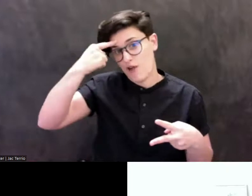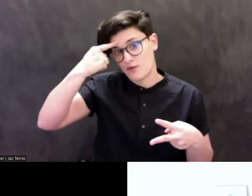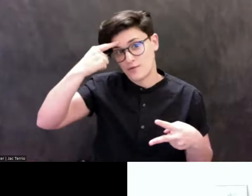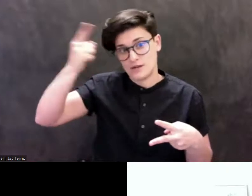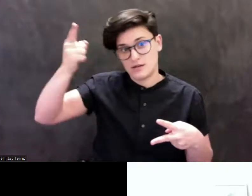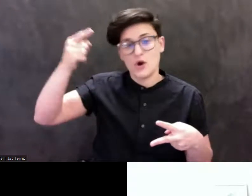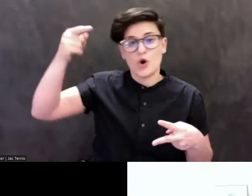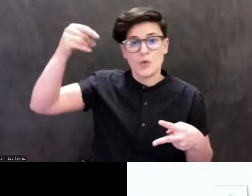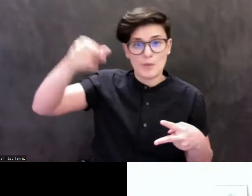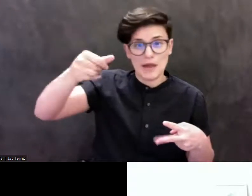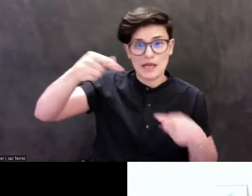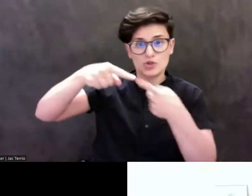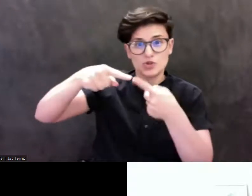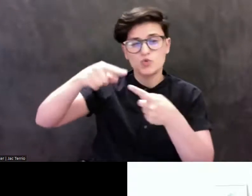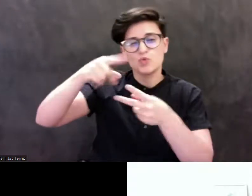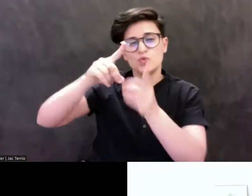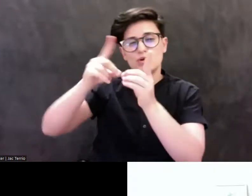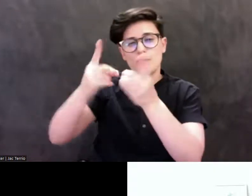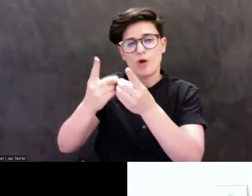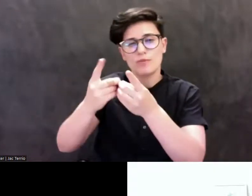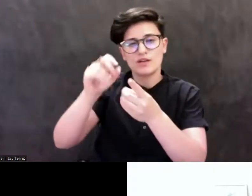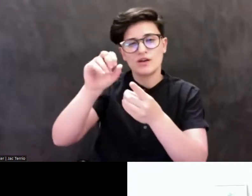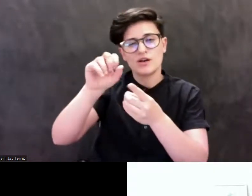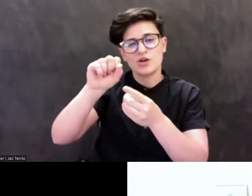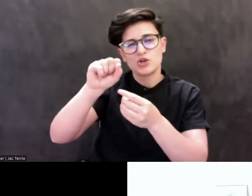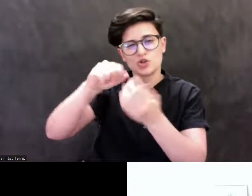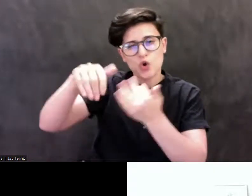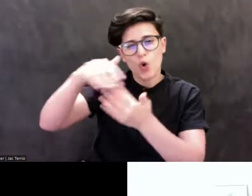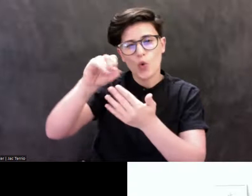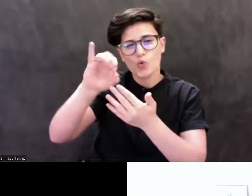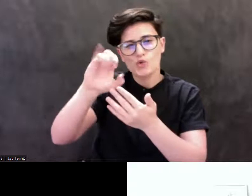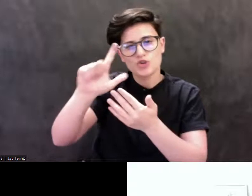social services that then goes to these local community action agencies.